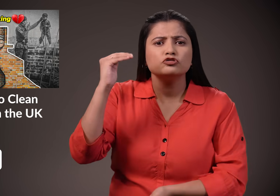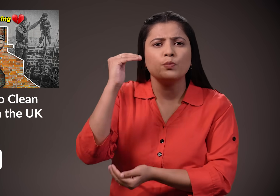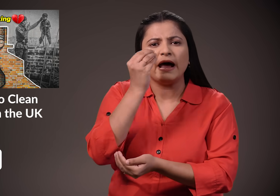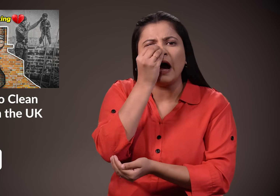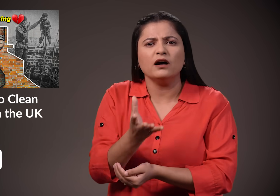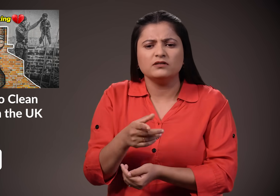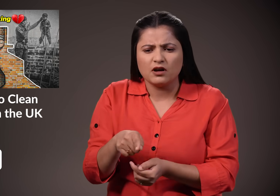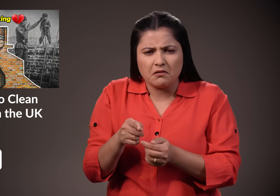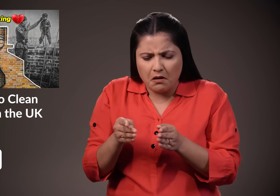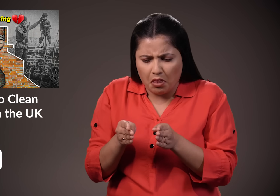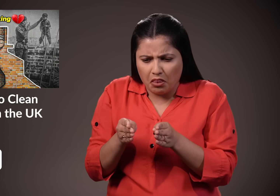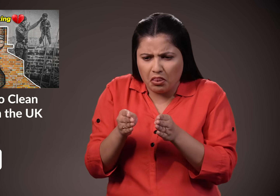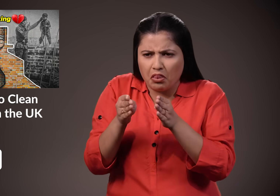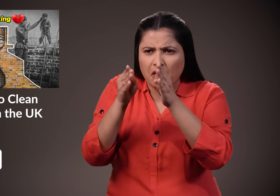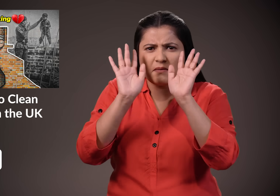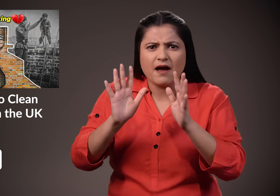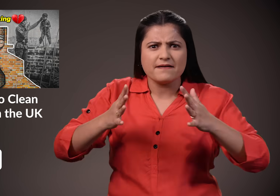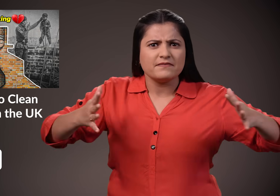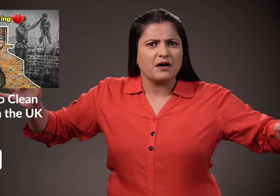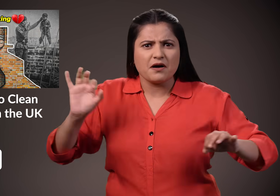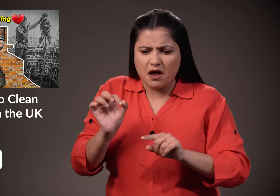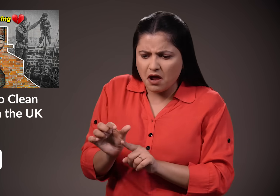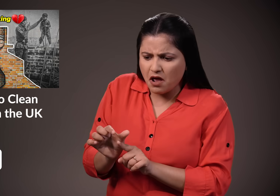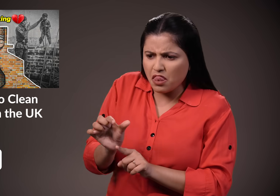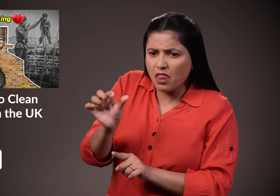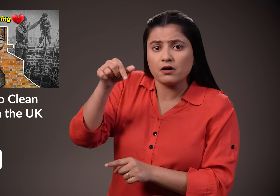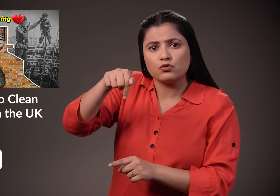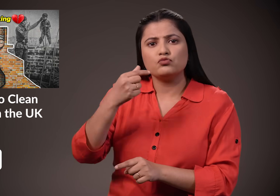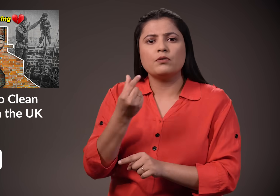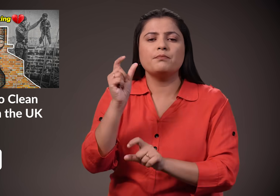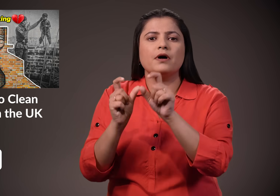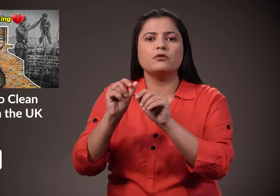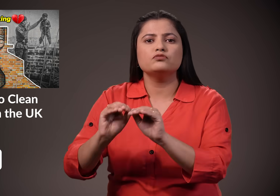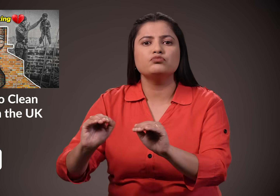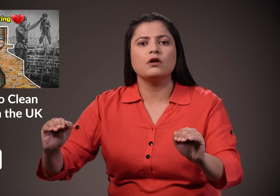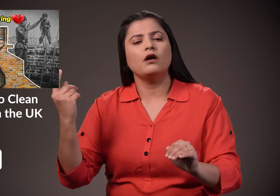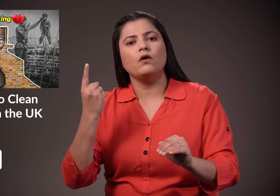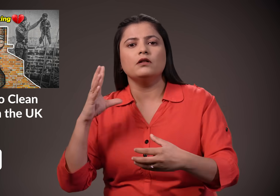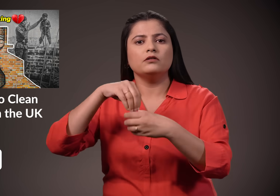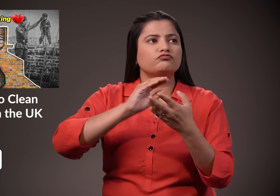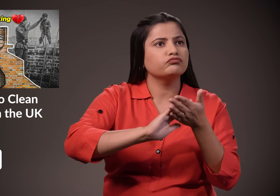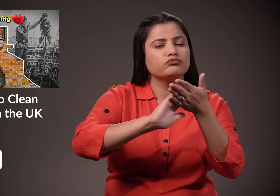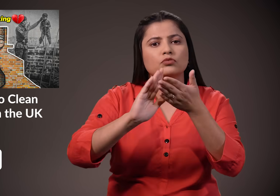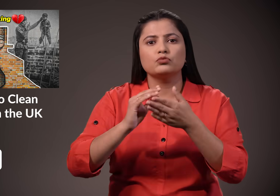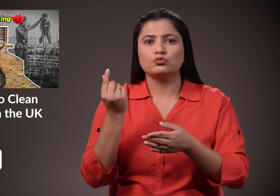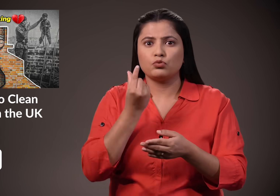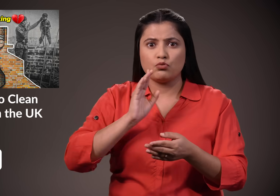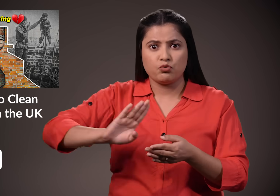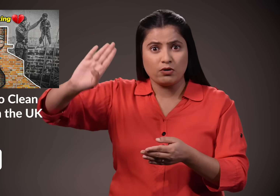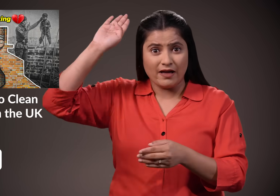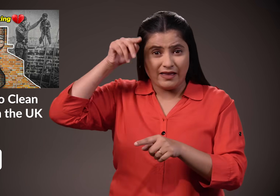It was easier for children to climb the narrow chimneys and hence they were used.